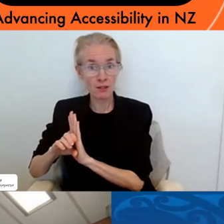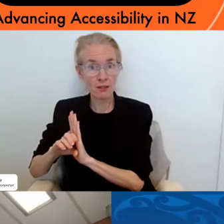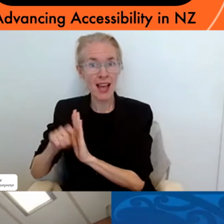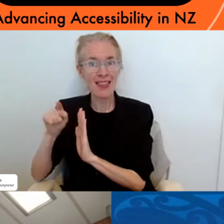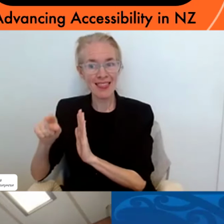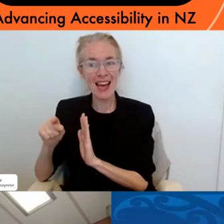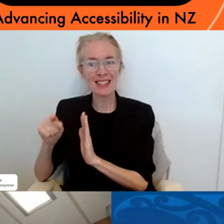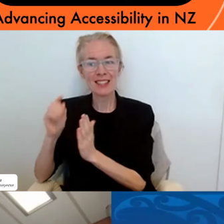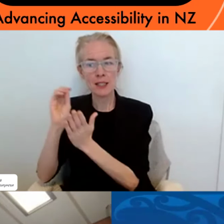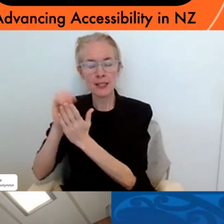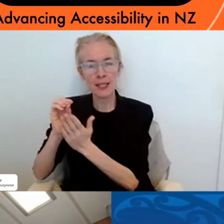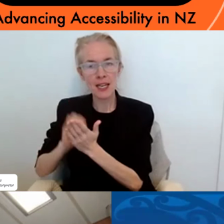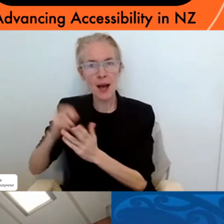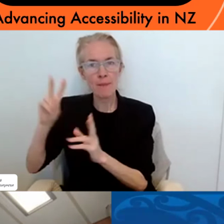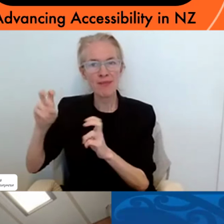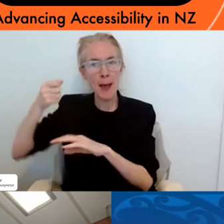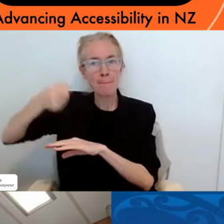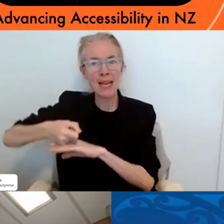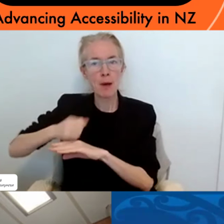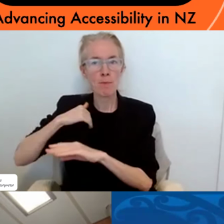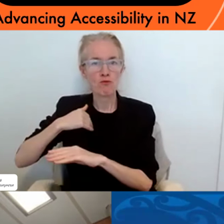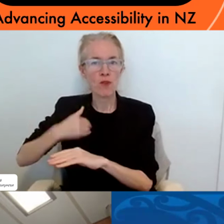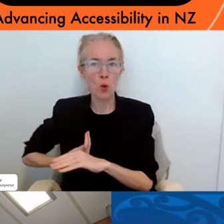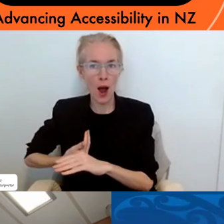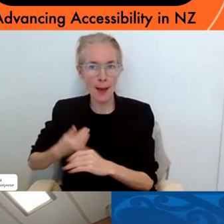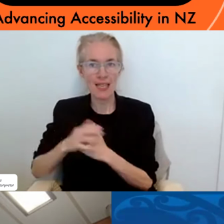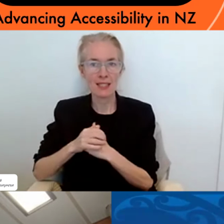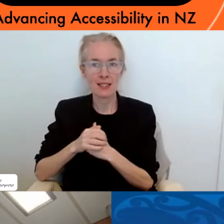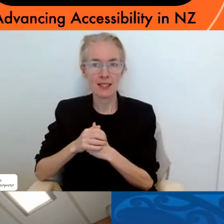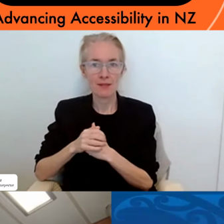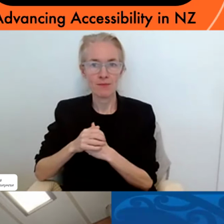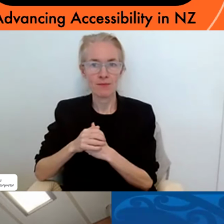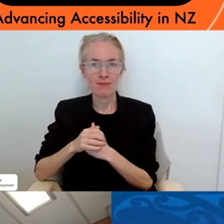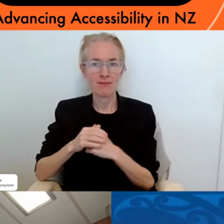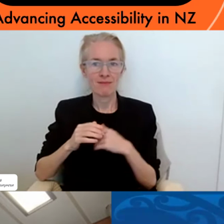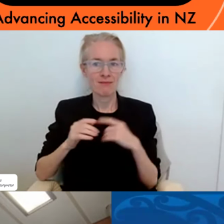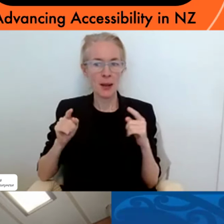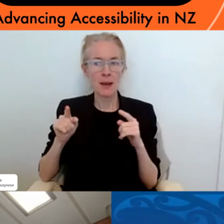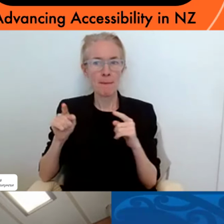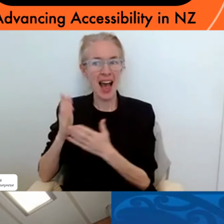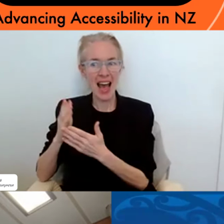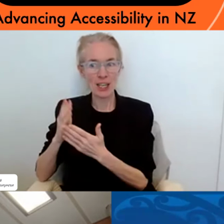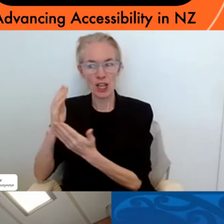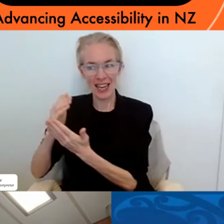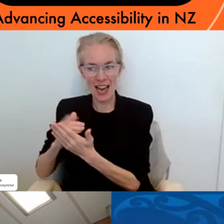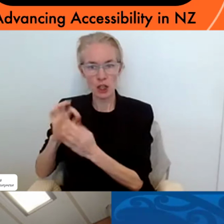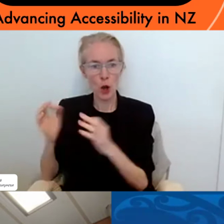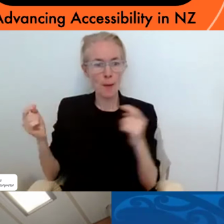but they don't translate into everything that's an NZ 4121 is necessarily